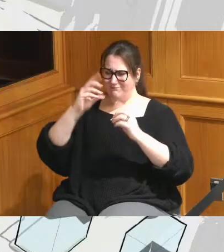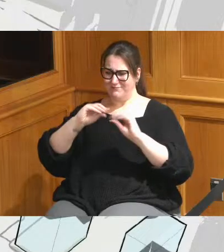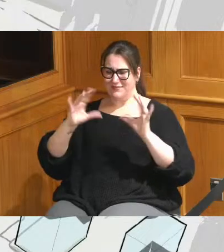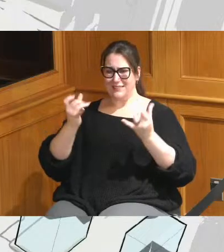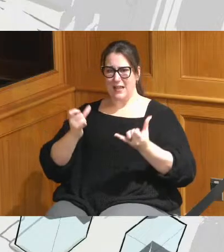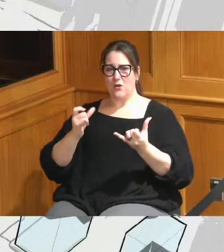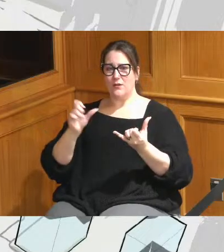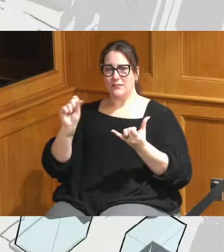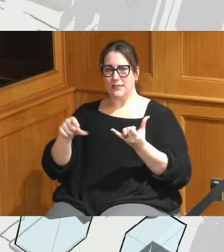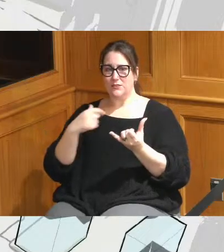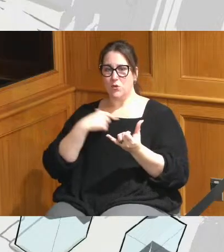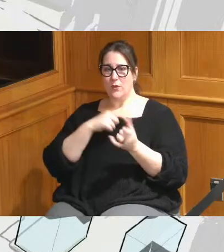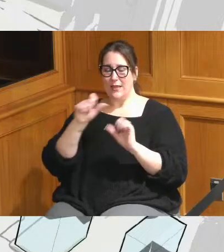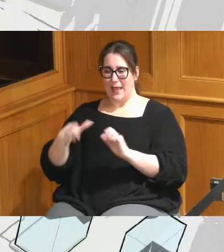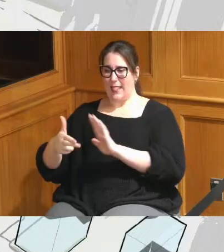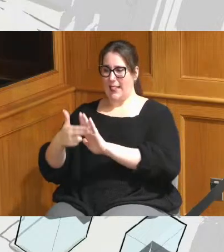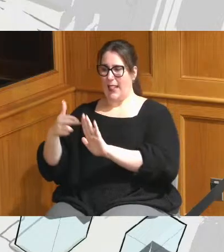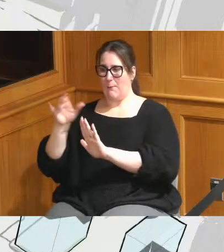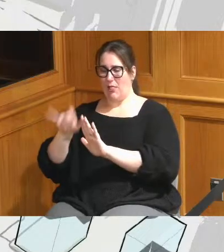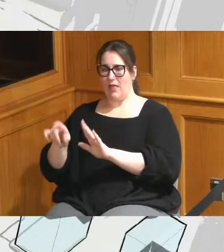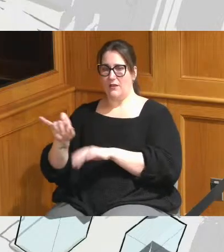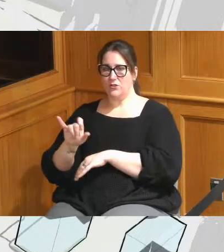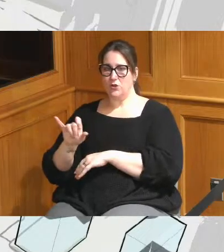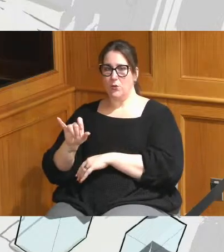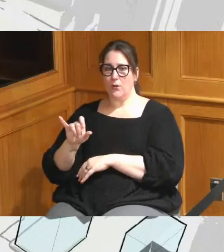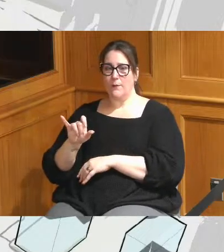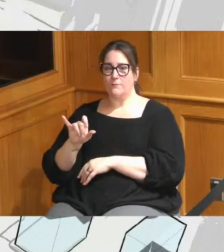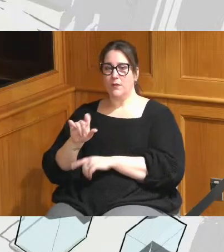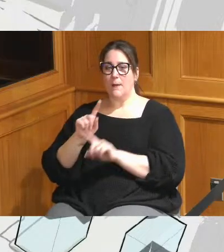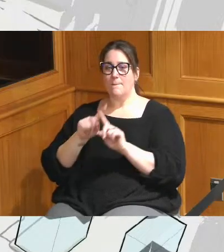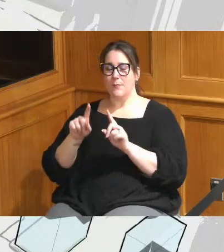we can we can label it there. But as you look at the graphic in between where it says Brady